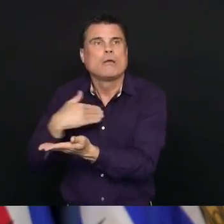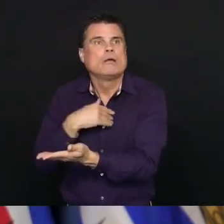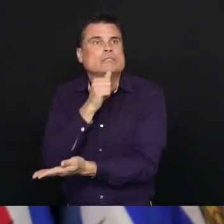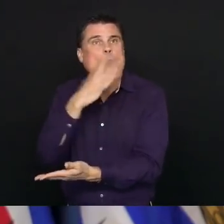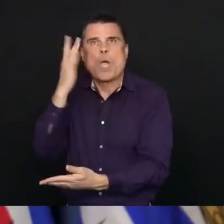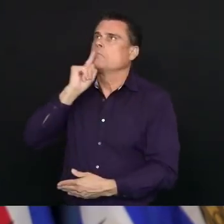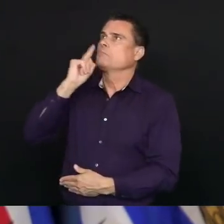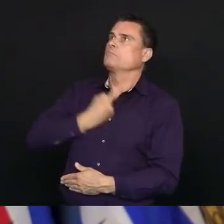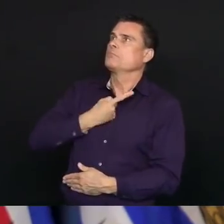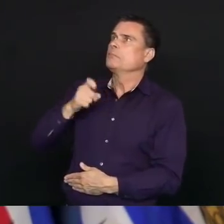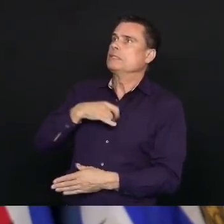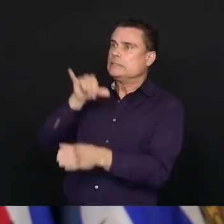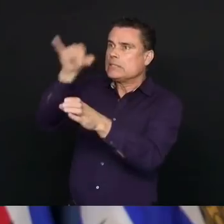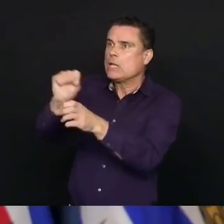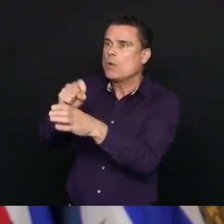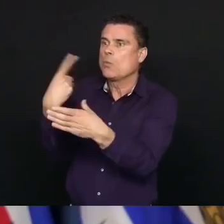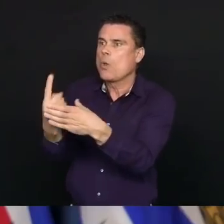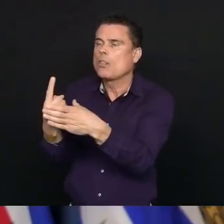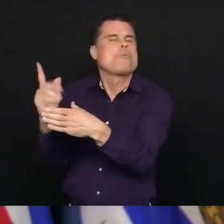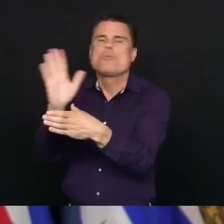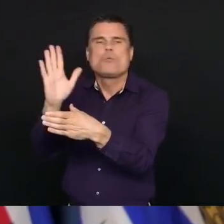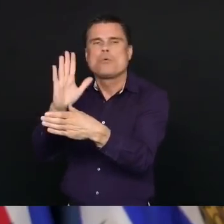support that as well.